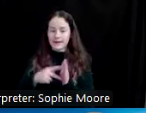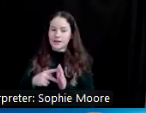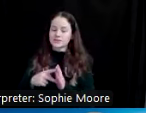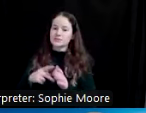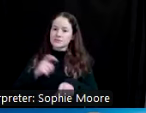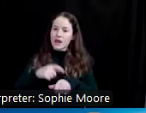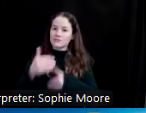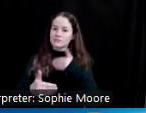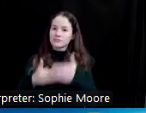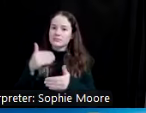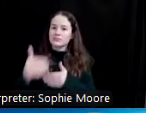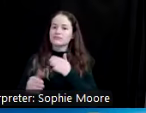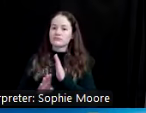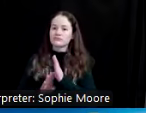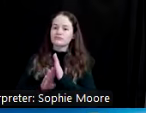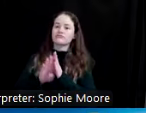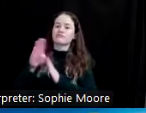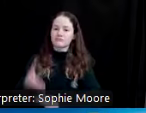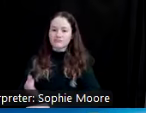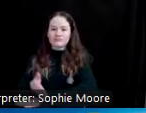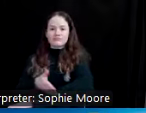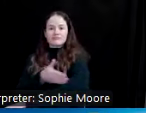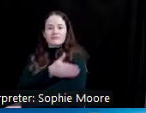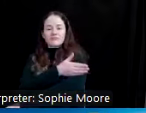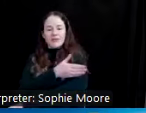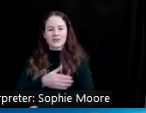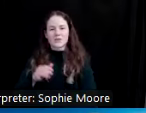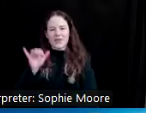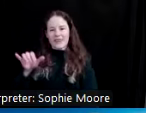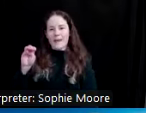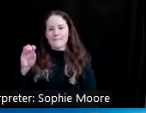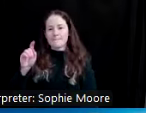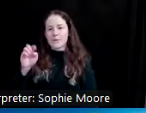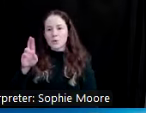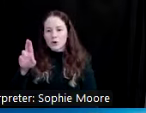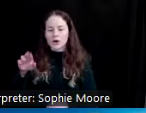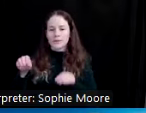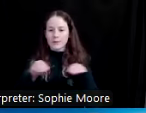and so that they can the motor learning could occur um more regularly.